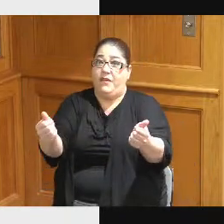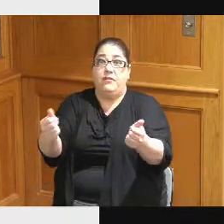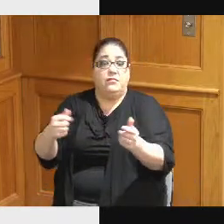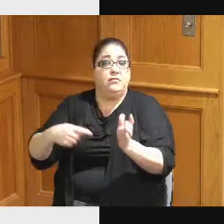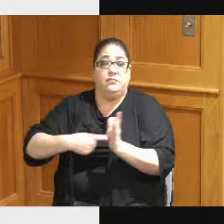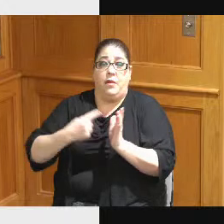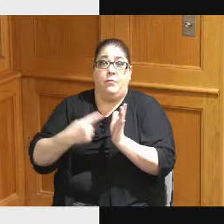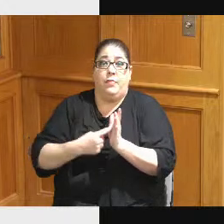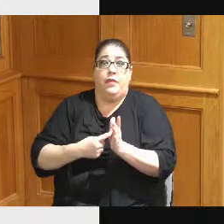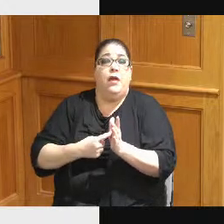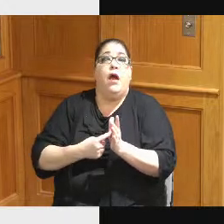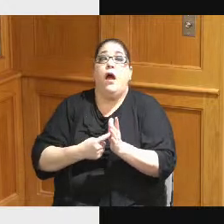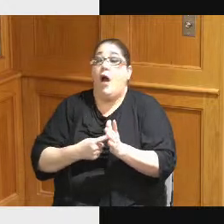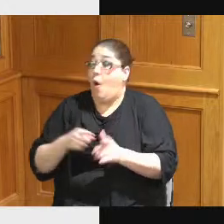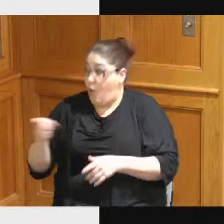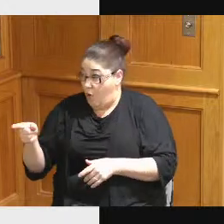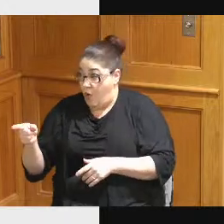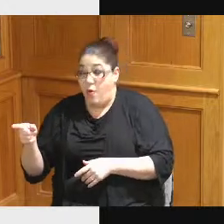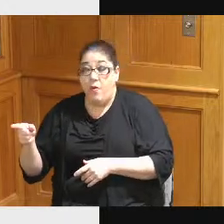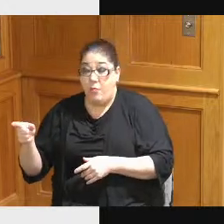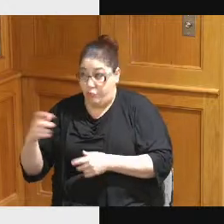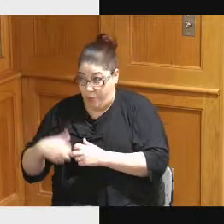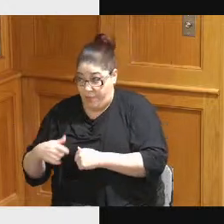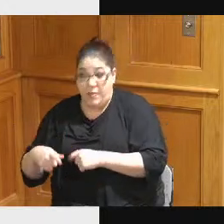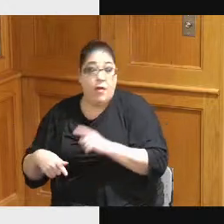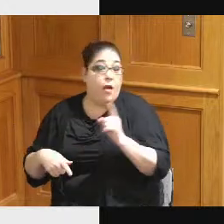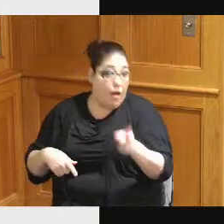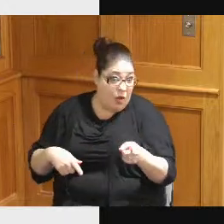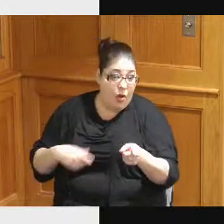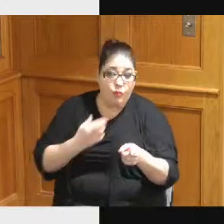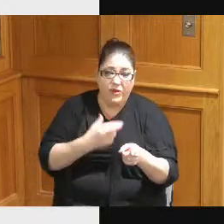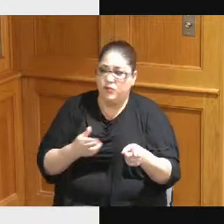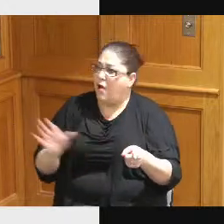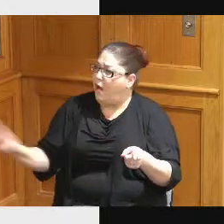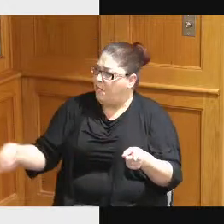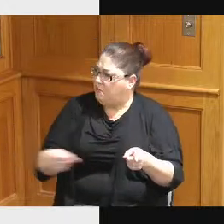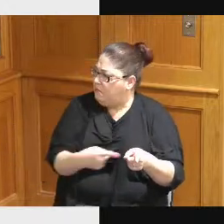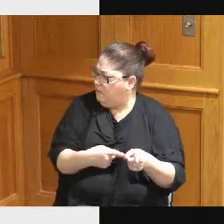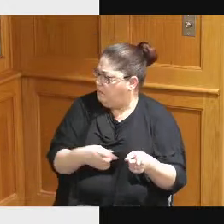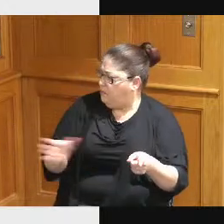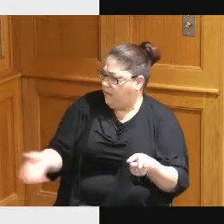it's as simple as connecting people to resources they didn't know about to keep them from becoming